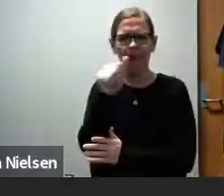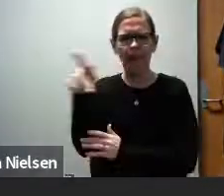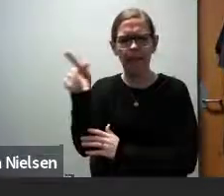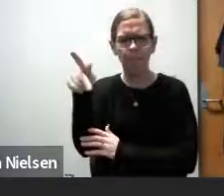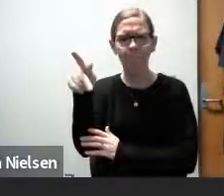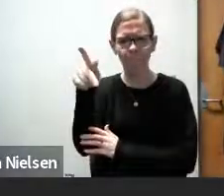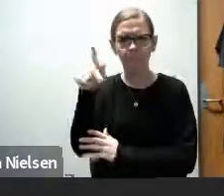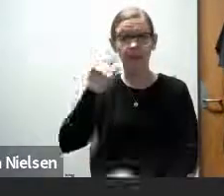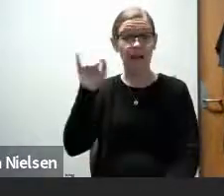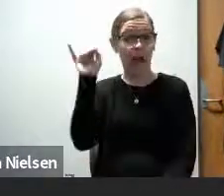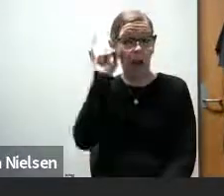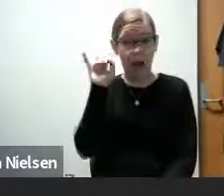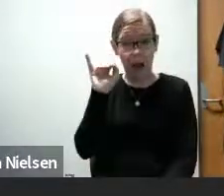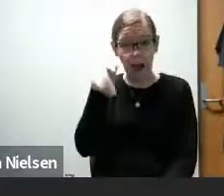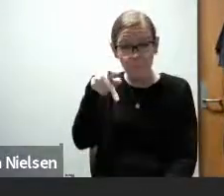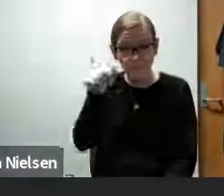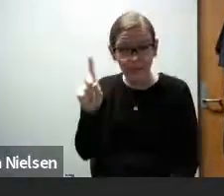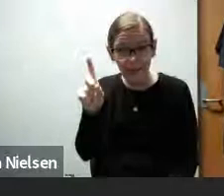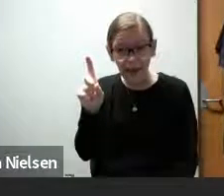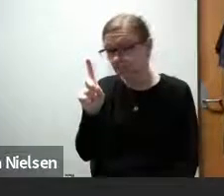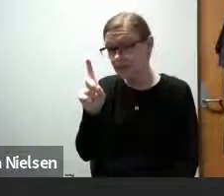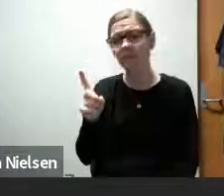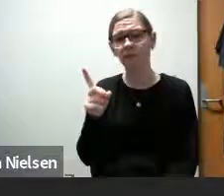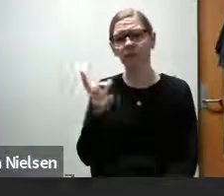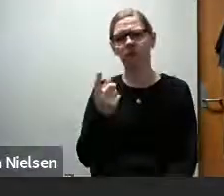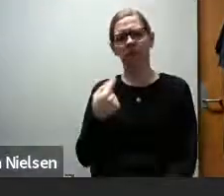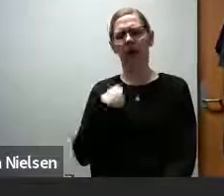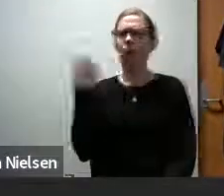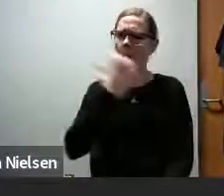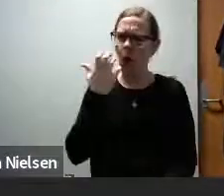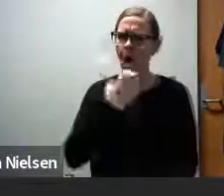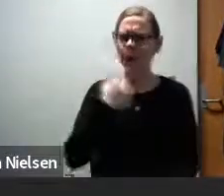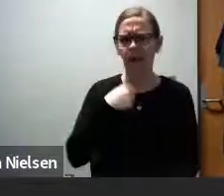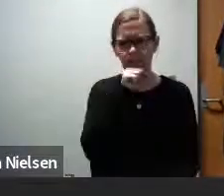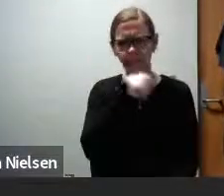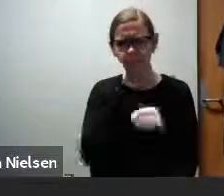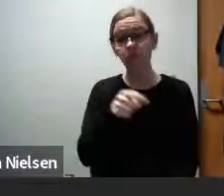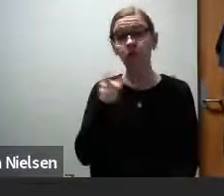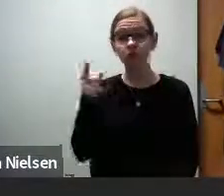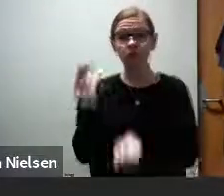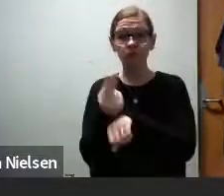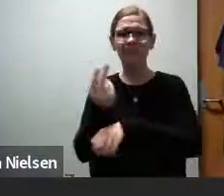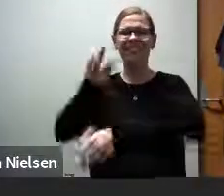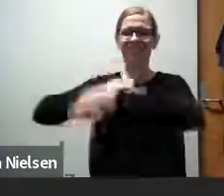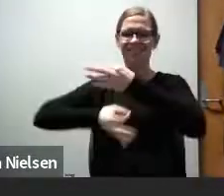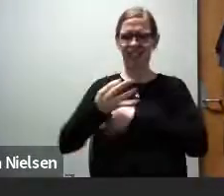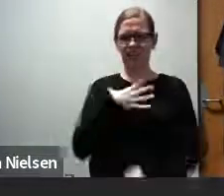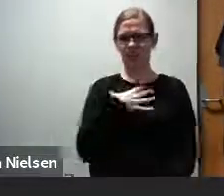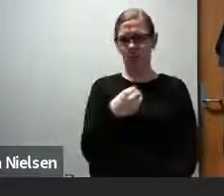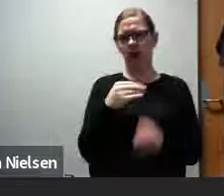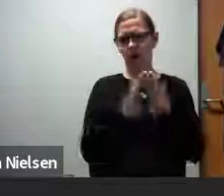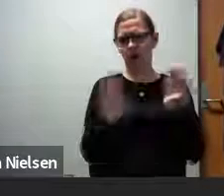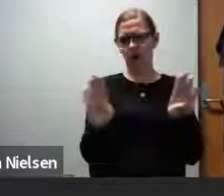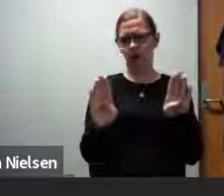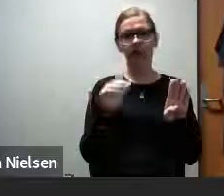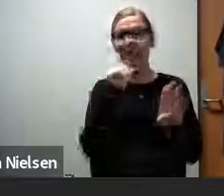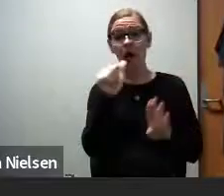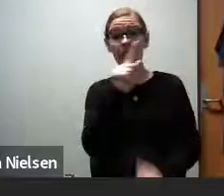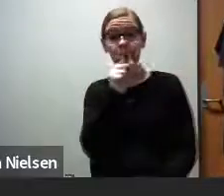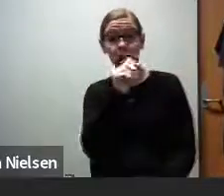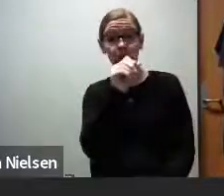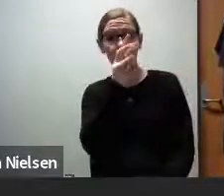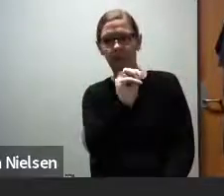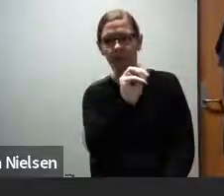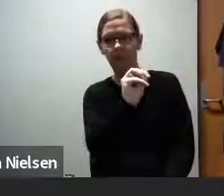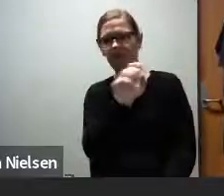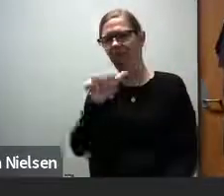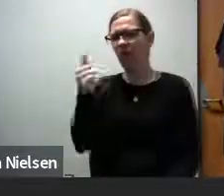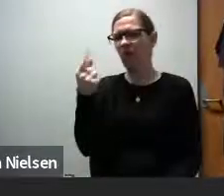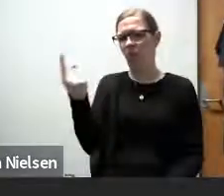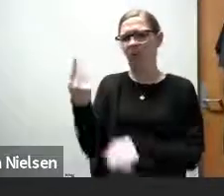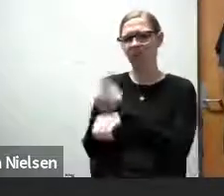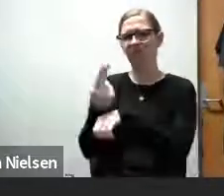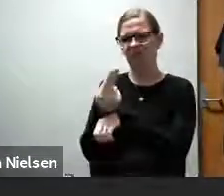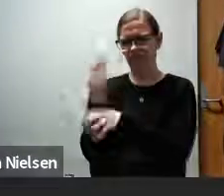I loved it. She was using it instead of the whiteboard, but it was a whiteboard. It was just not the zoom whiteboard and she had that shared on her screen and she was doing the same thing as the annotation in zoom